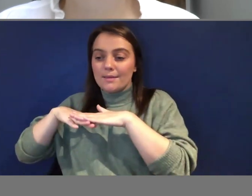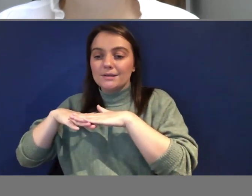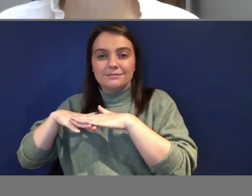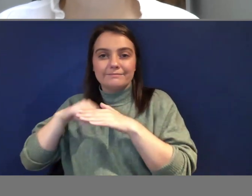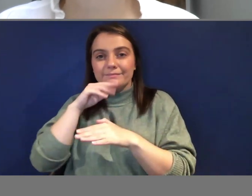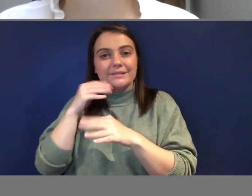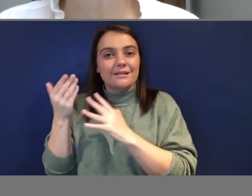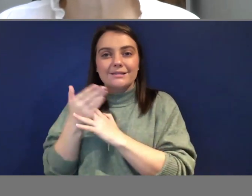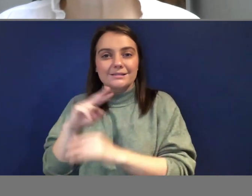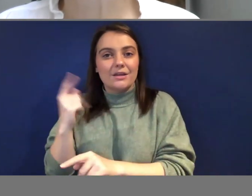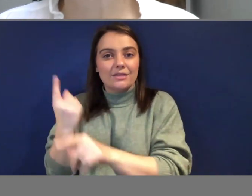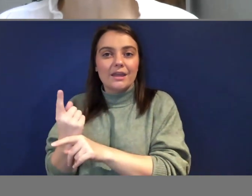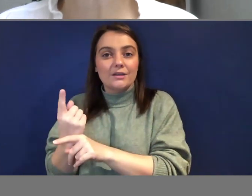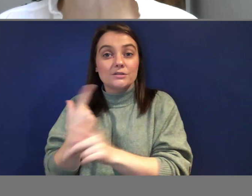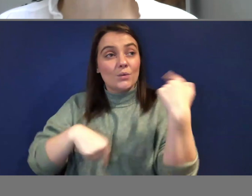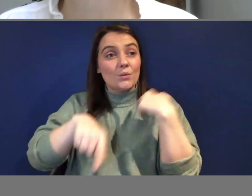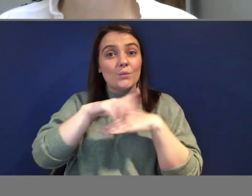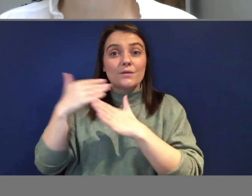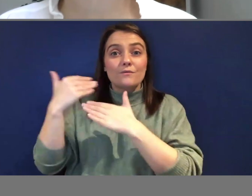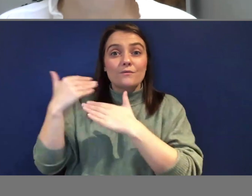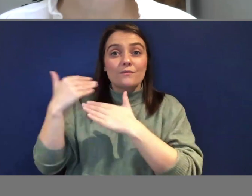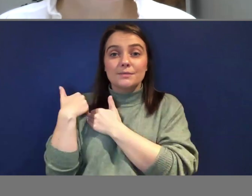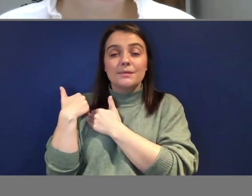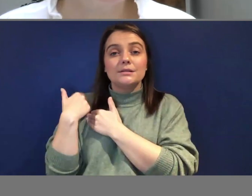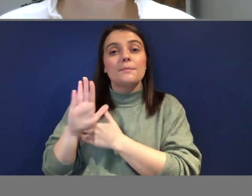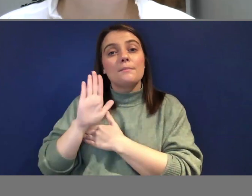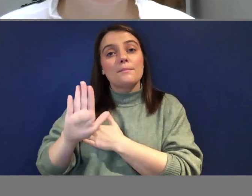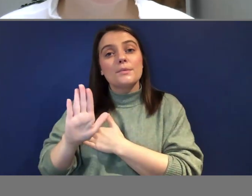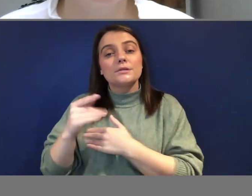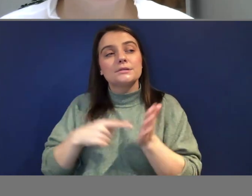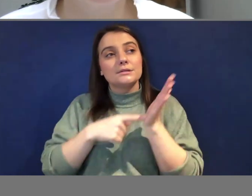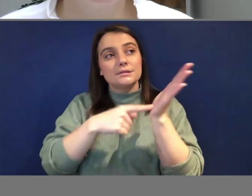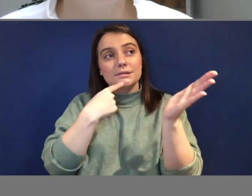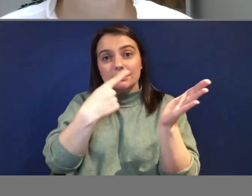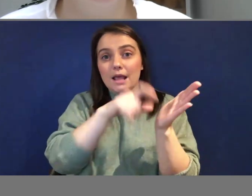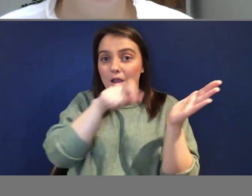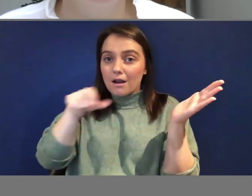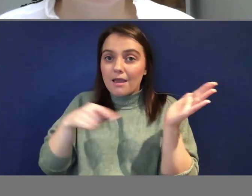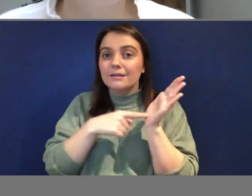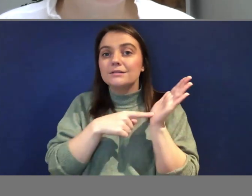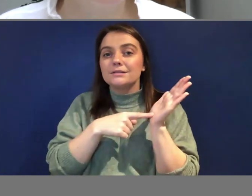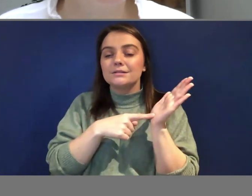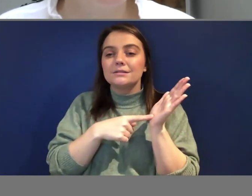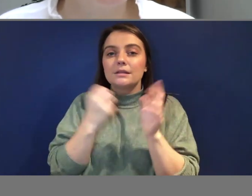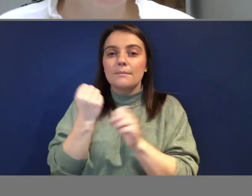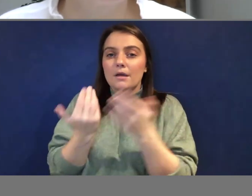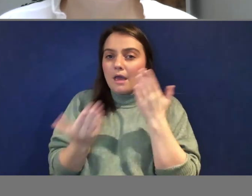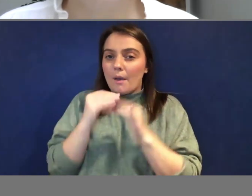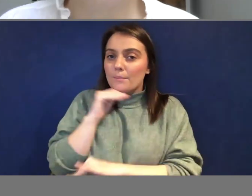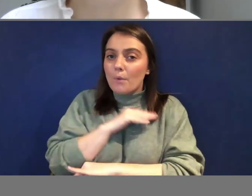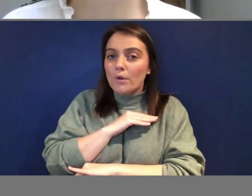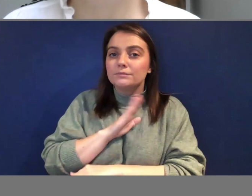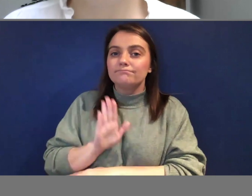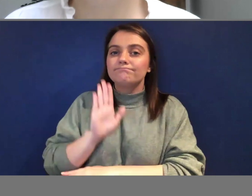we have responsibility to inform our clients of how important that is if that hasn't if that